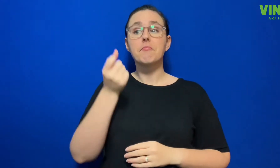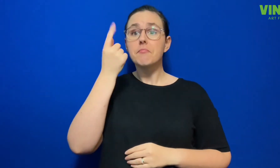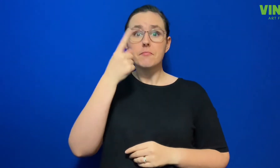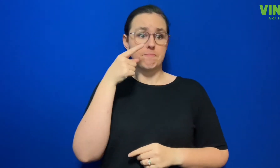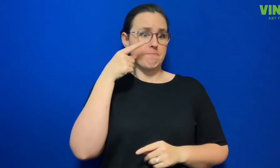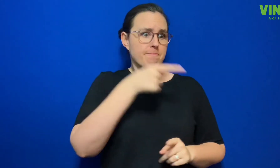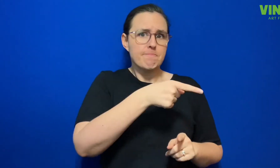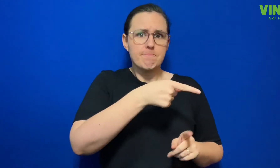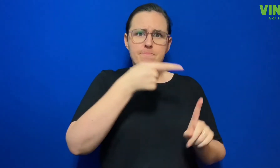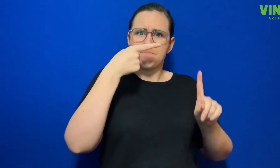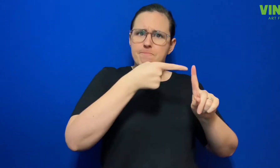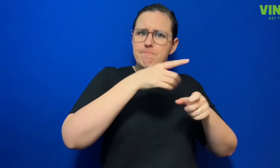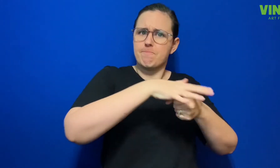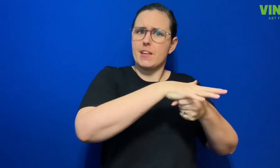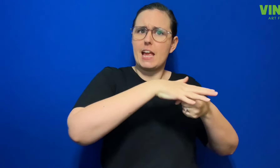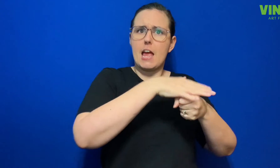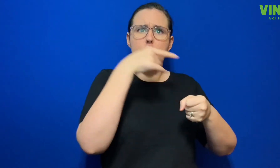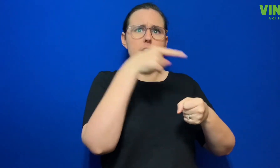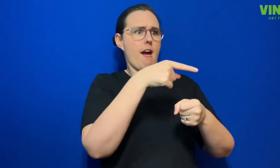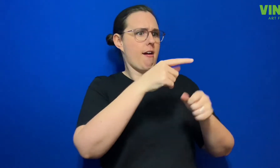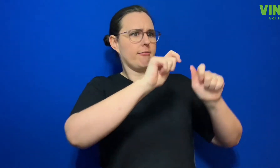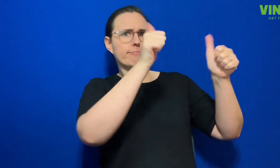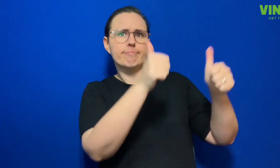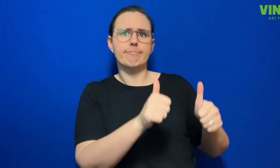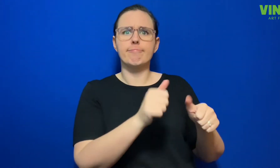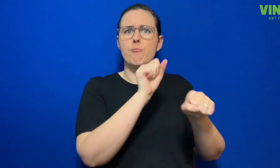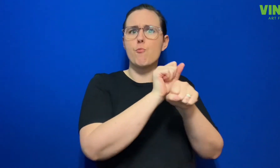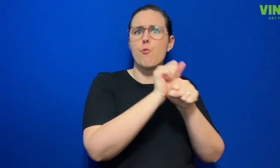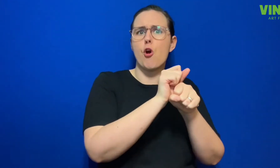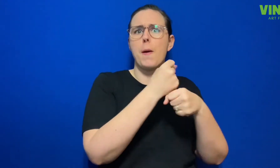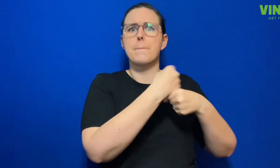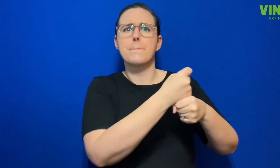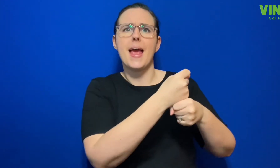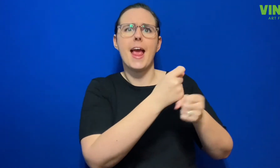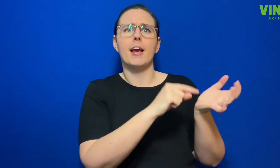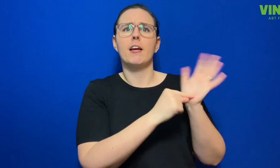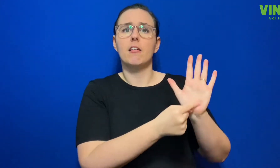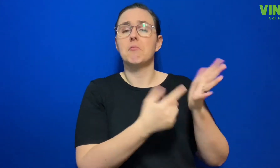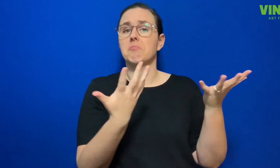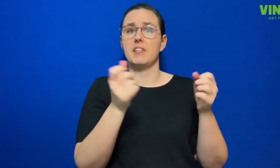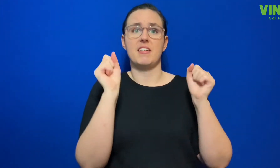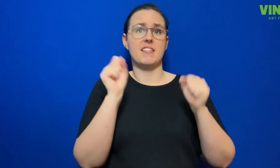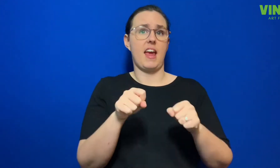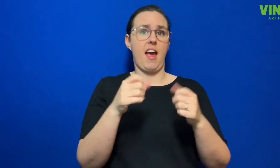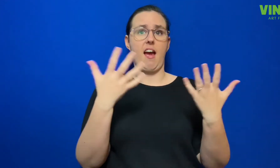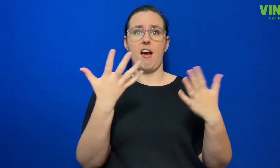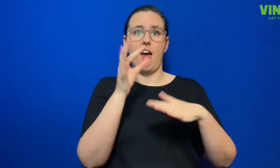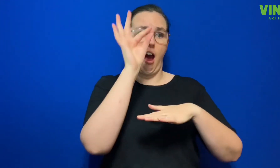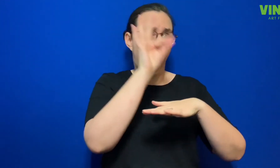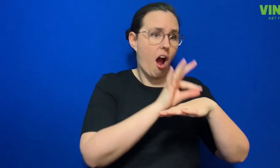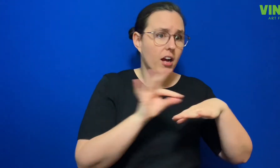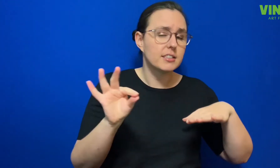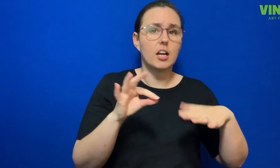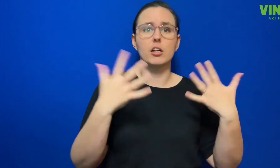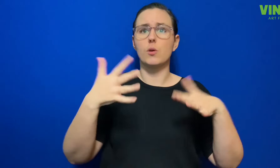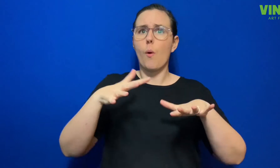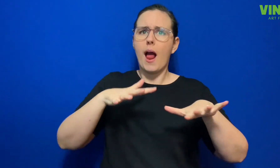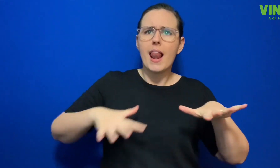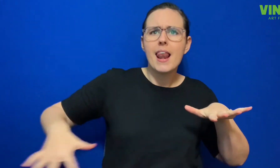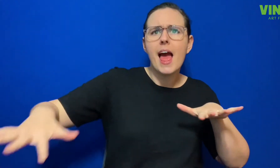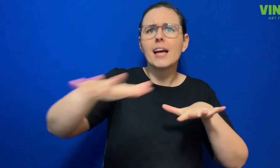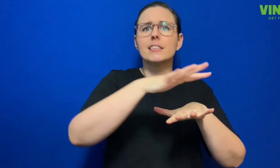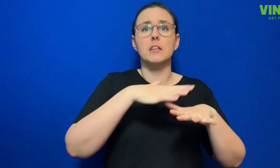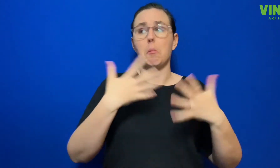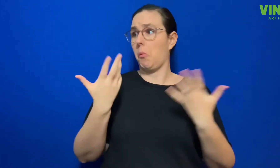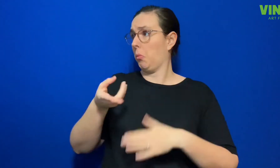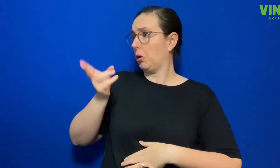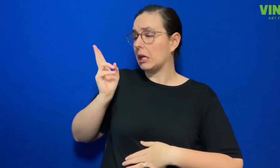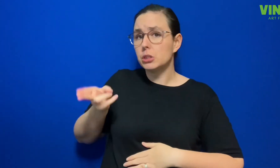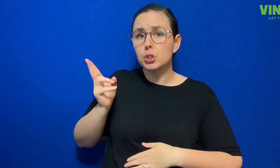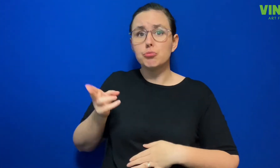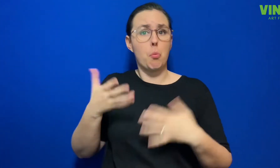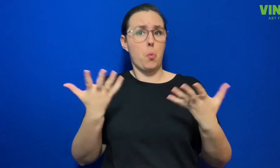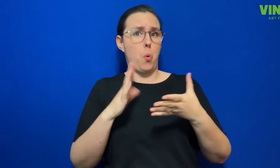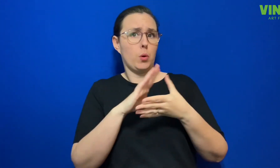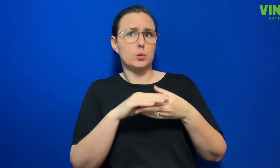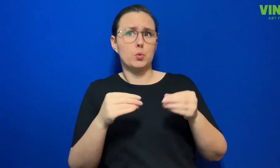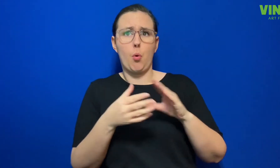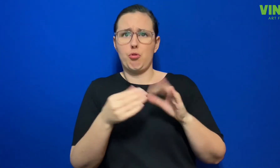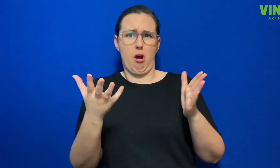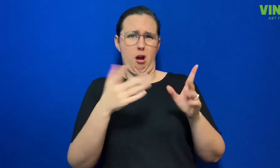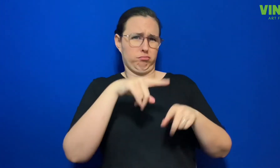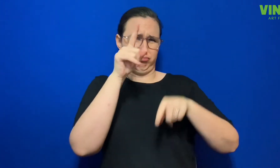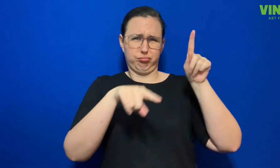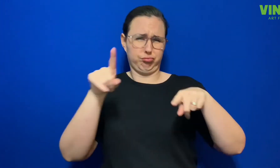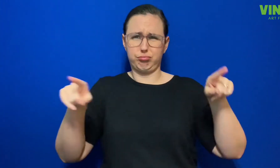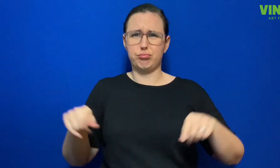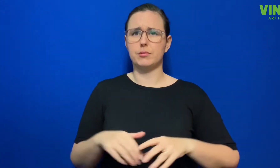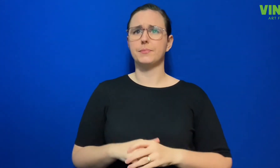Site specific work can be in architecture, landscape, history or story.